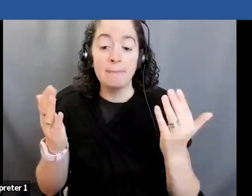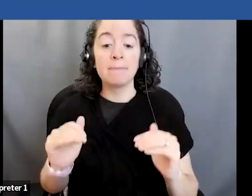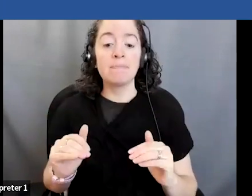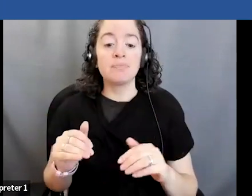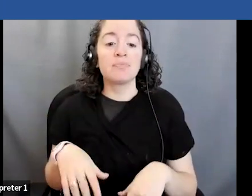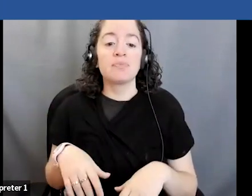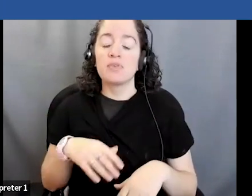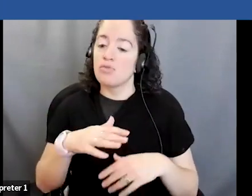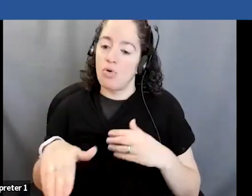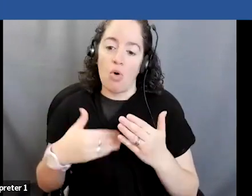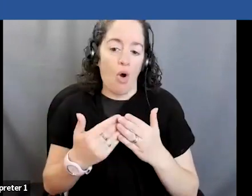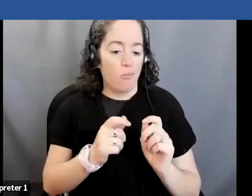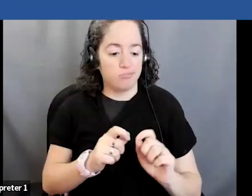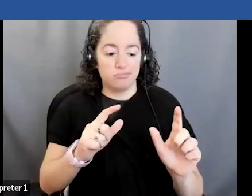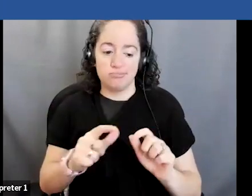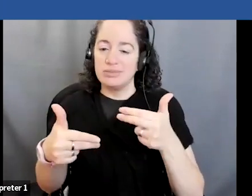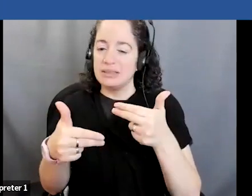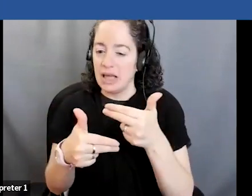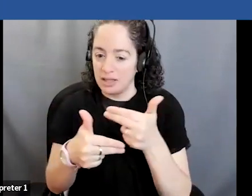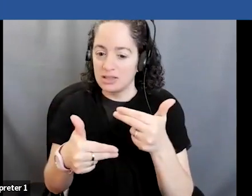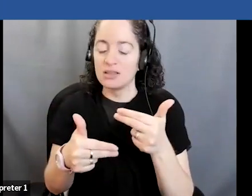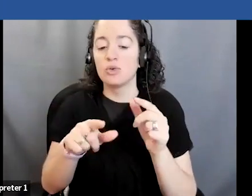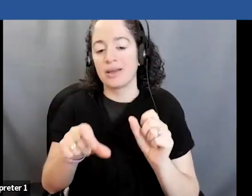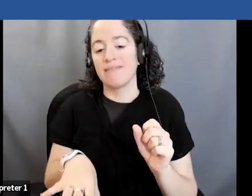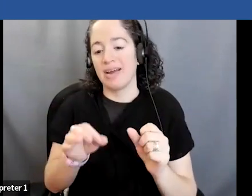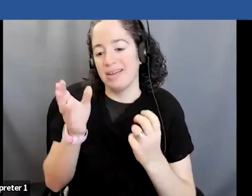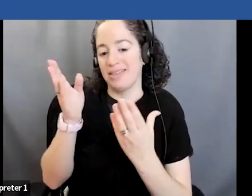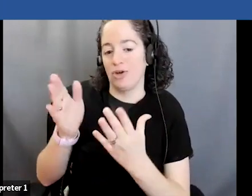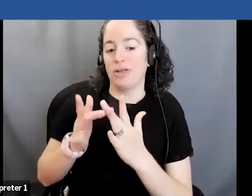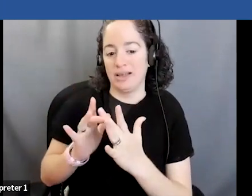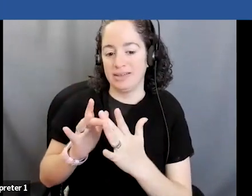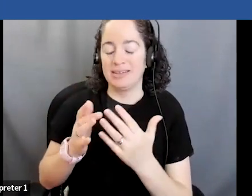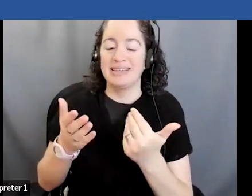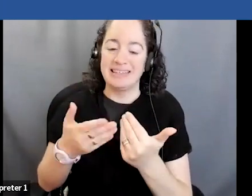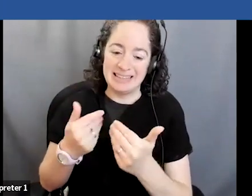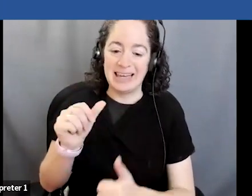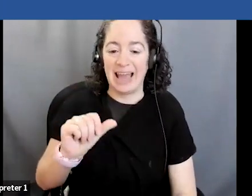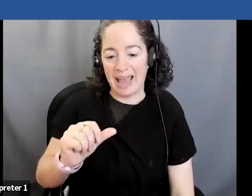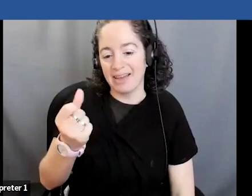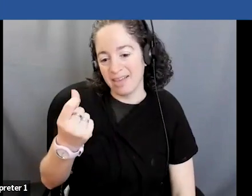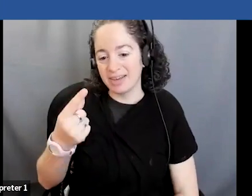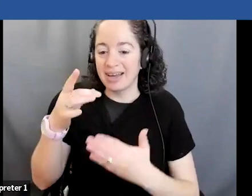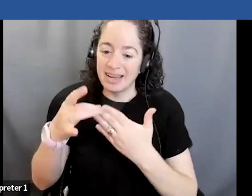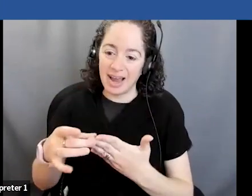at easya11yguide.com/learn.